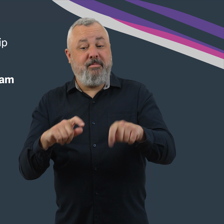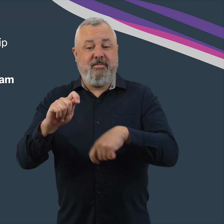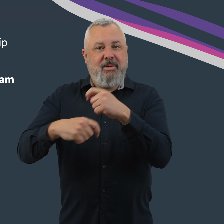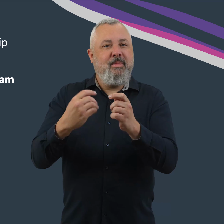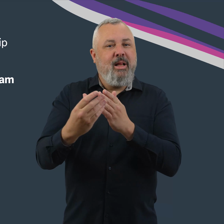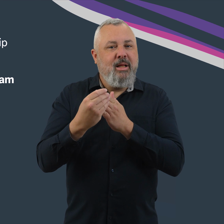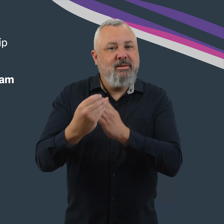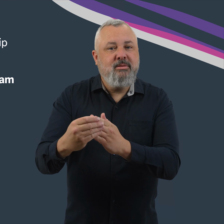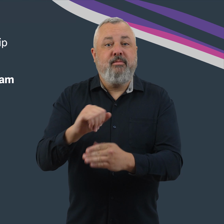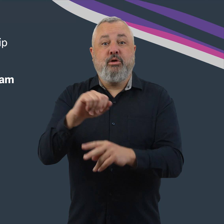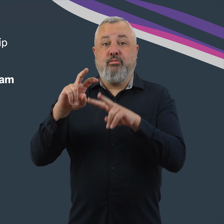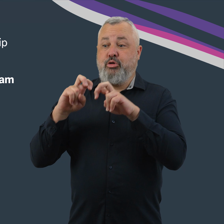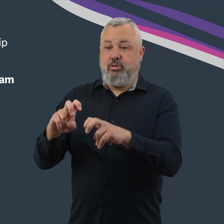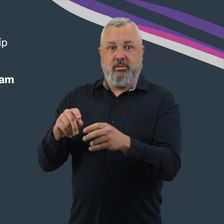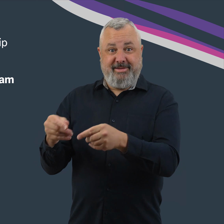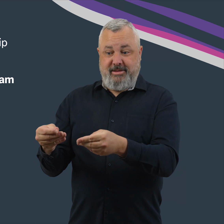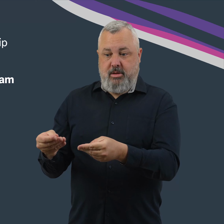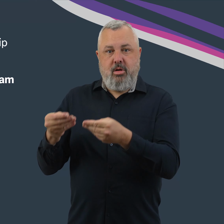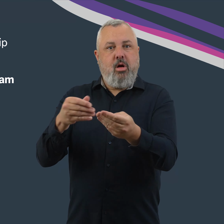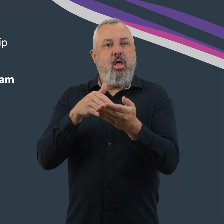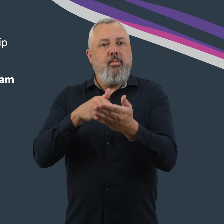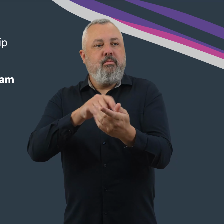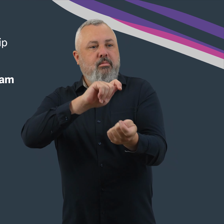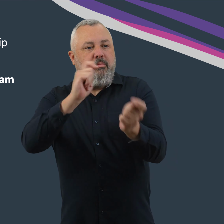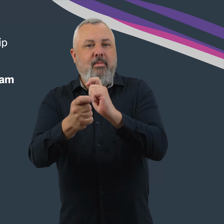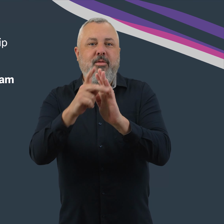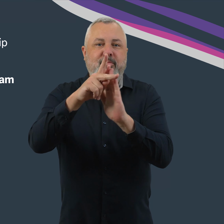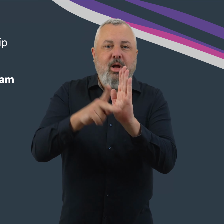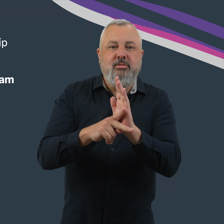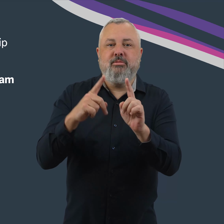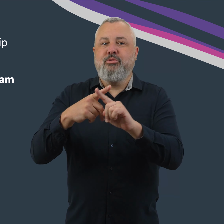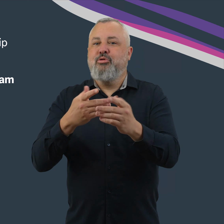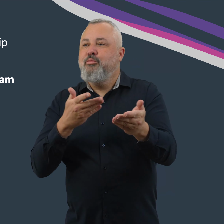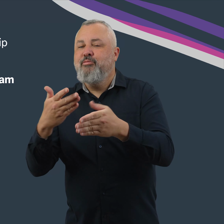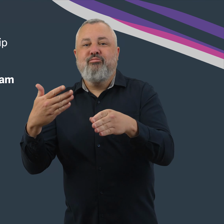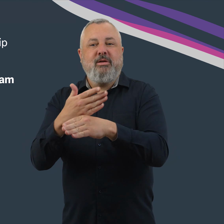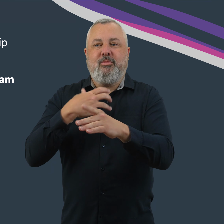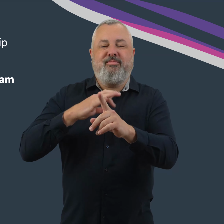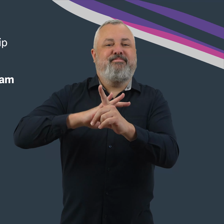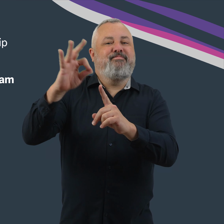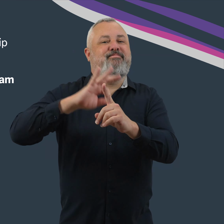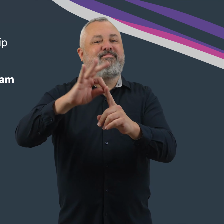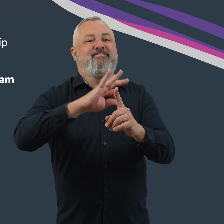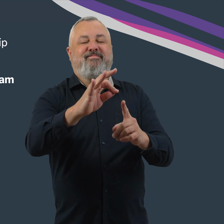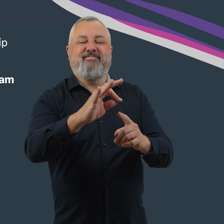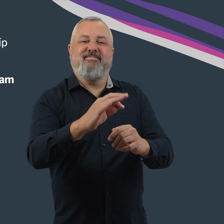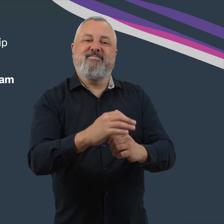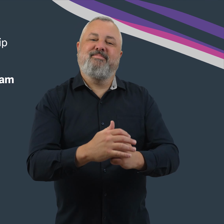be leaders in shaping the evidence base that informs policy and practice.